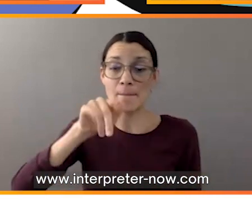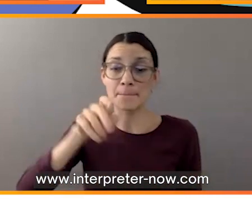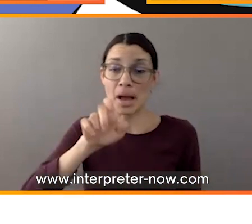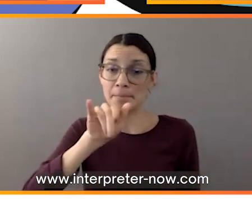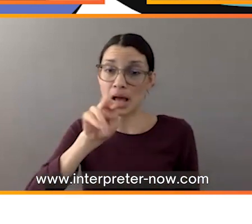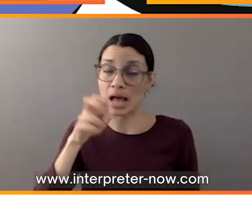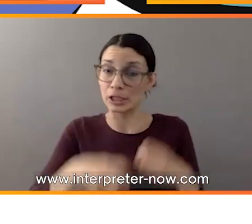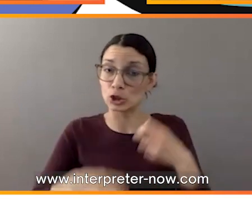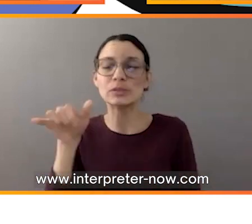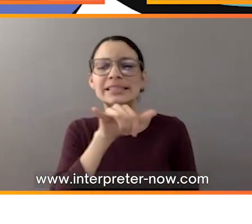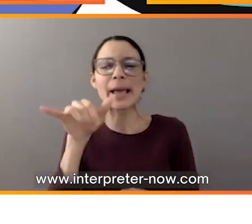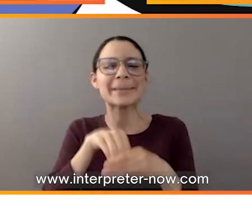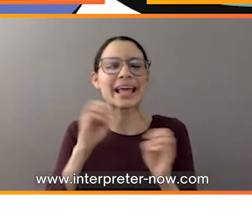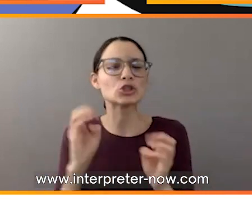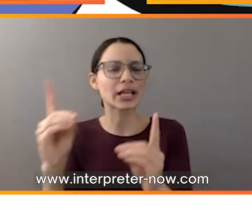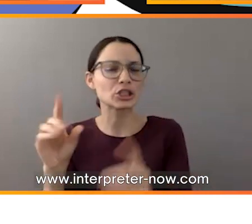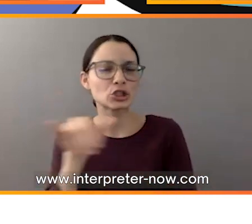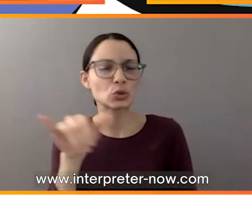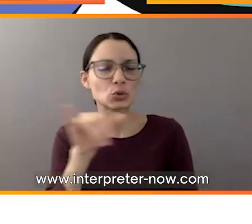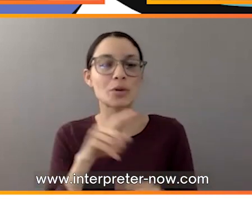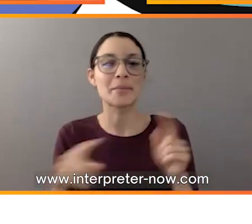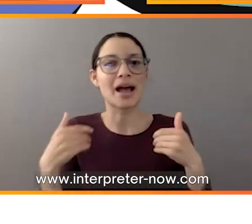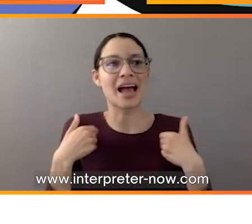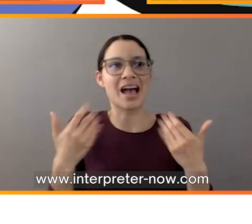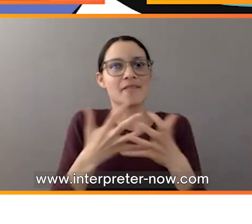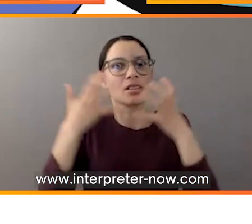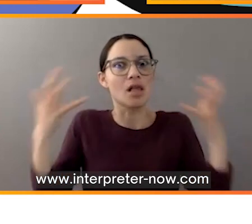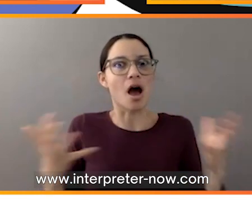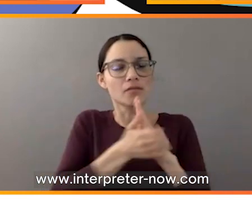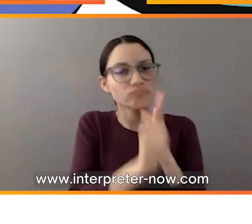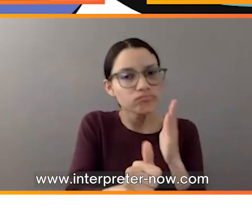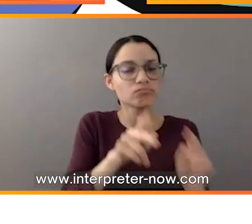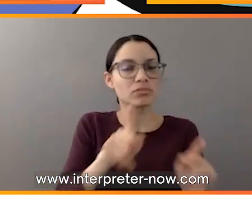But there's a lot more diverse talent, there's a lot more underrepresented talent than you think.